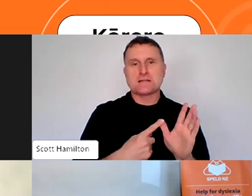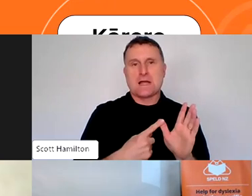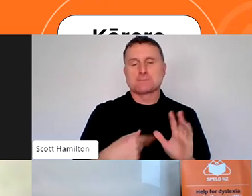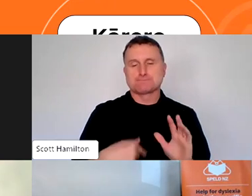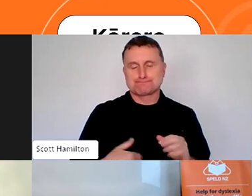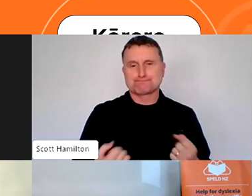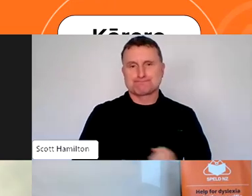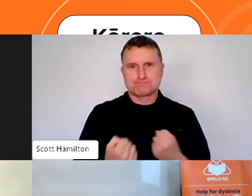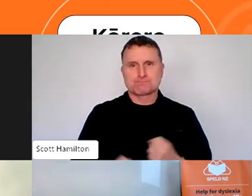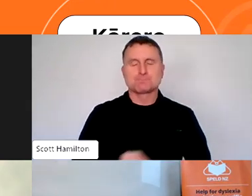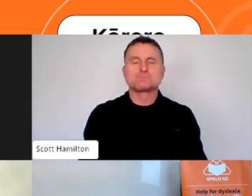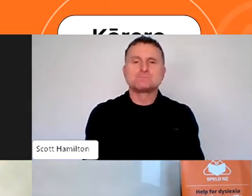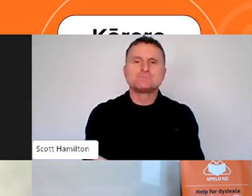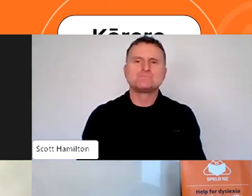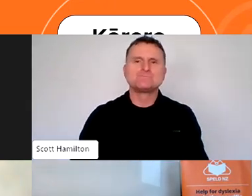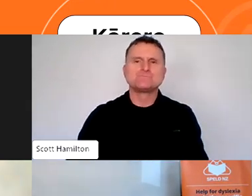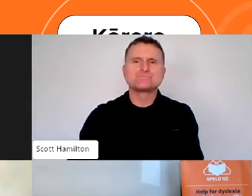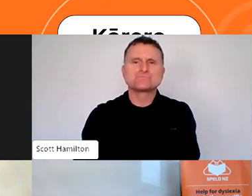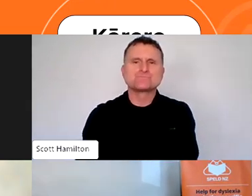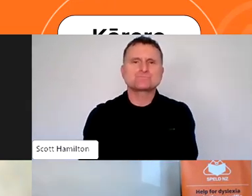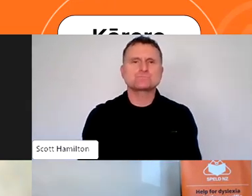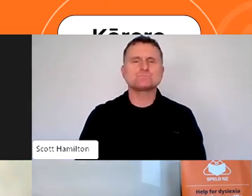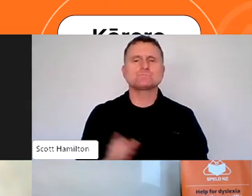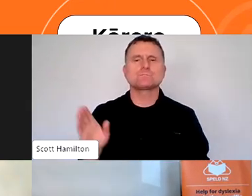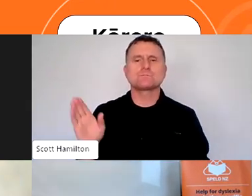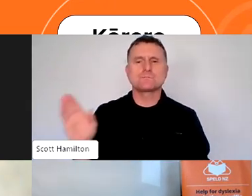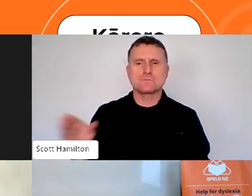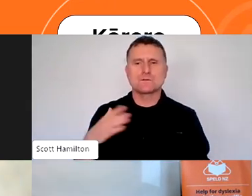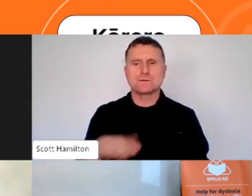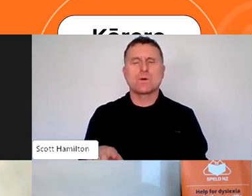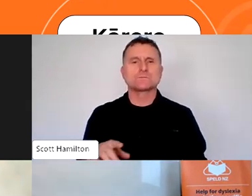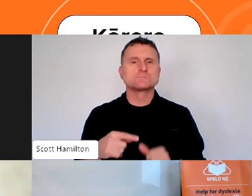with that one, because our connections in partnership with whānau are